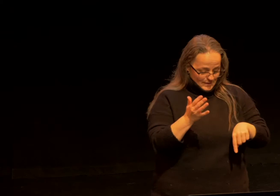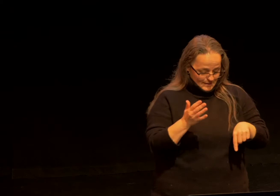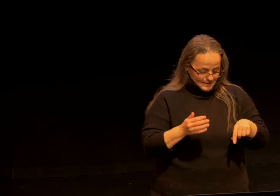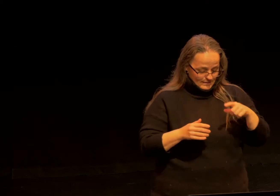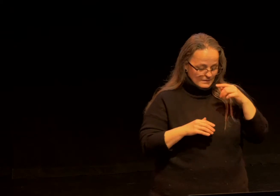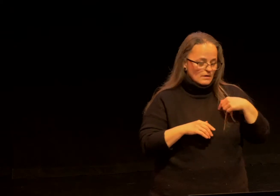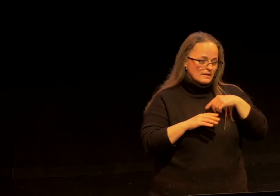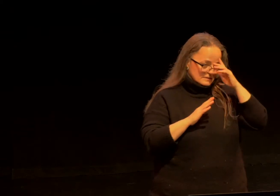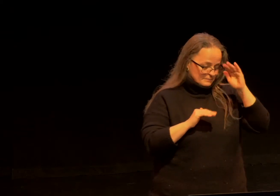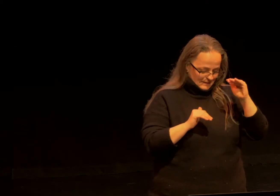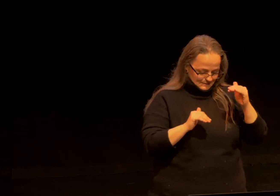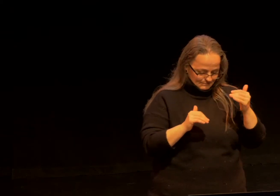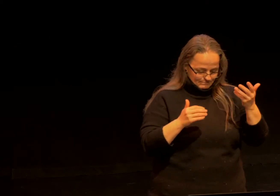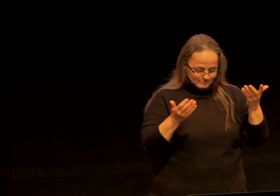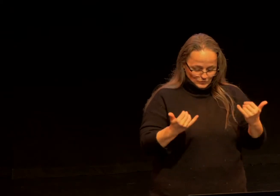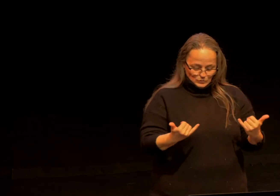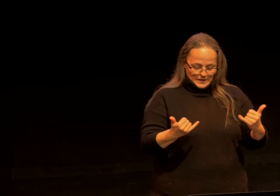have the creative process flourish.